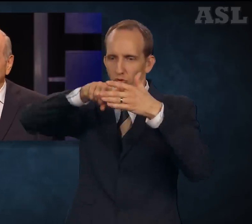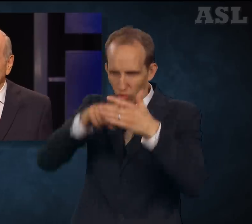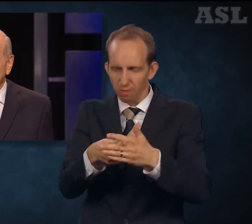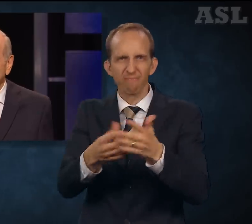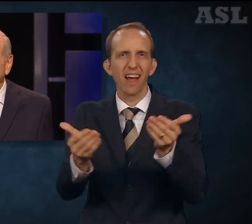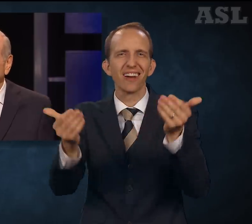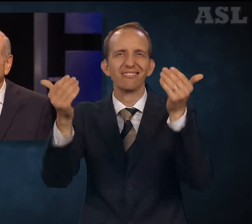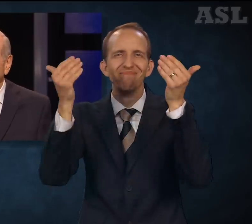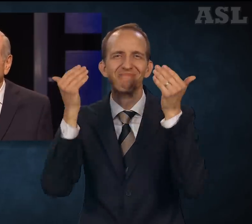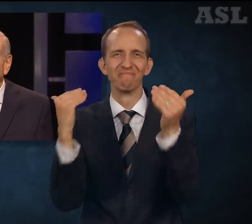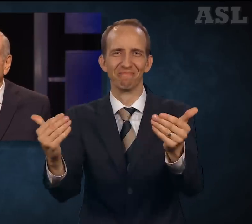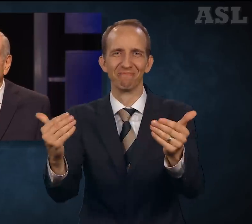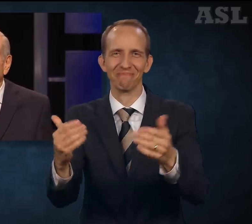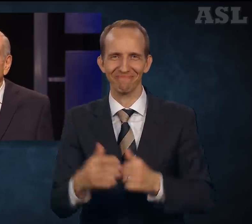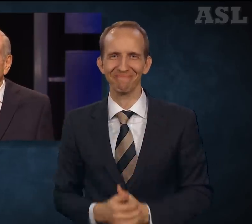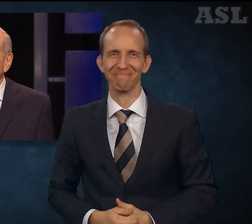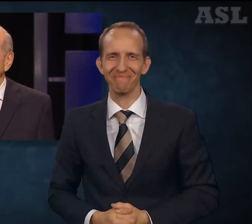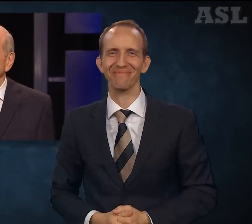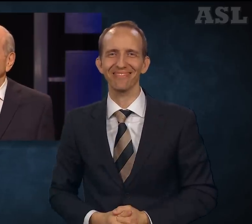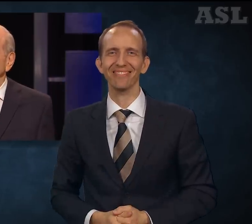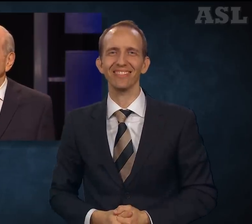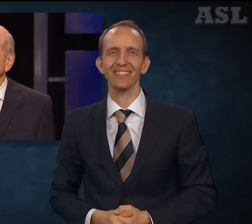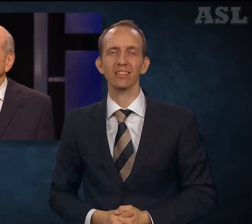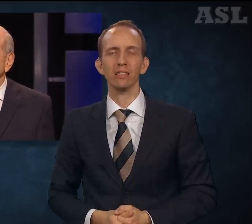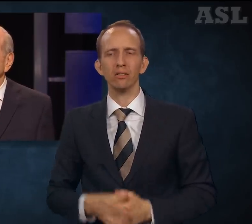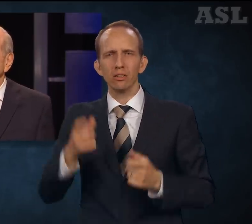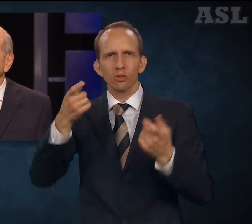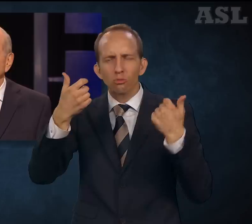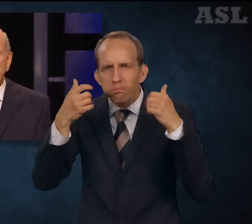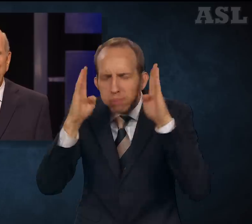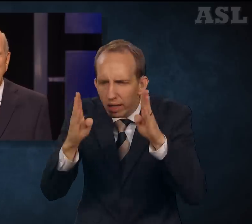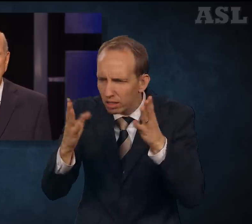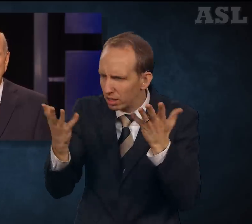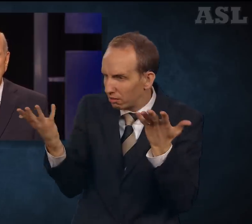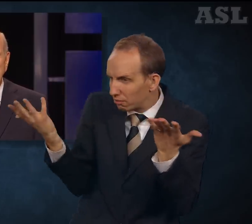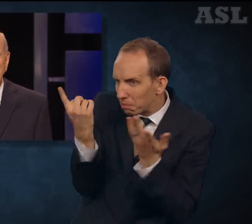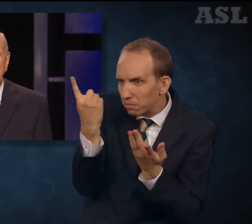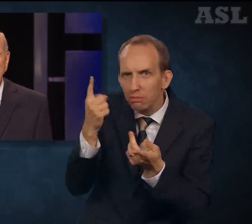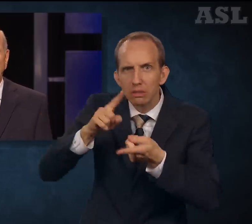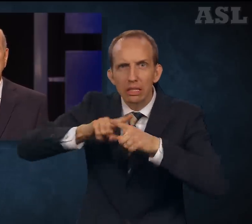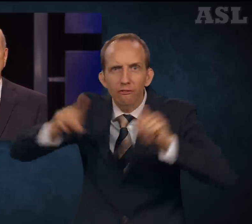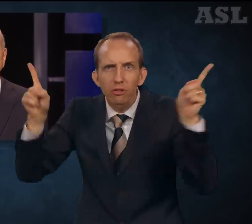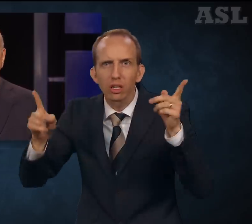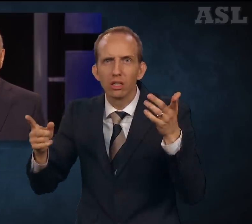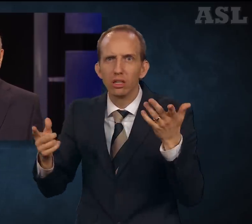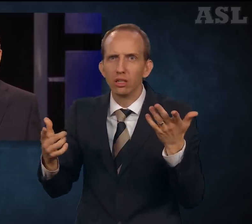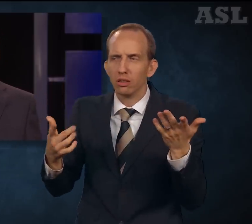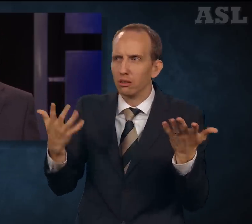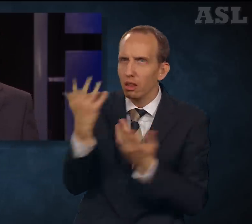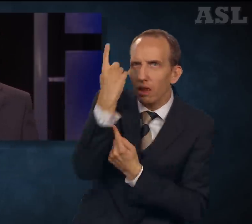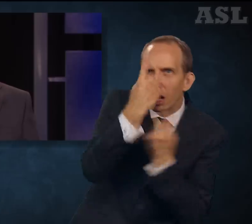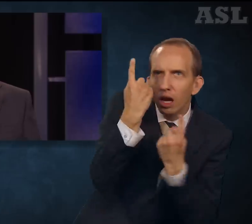AND GO FOR IT!